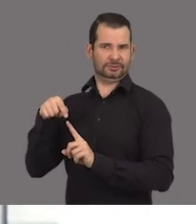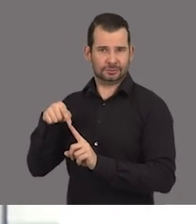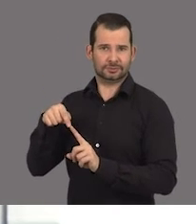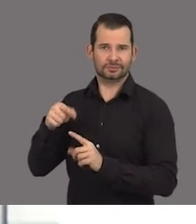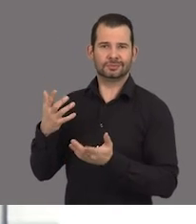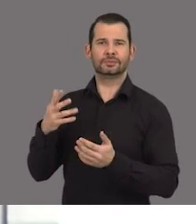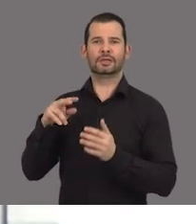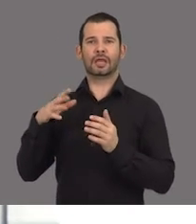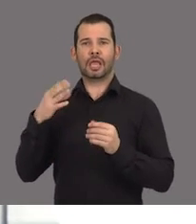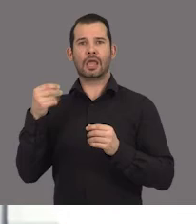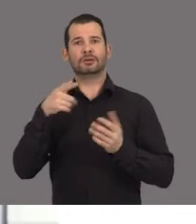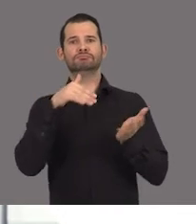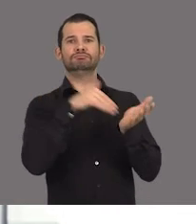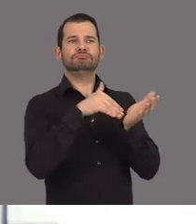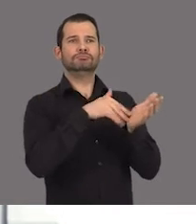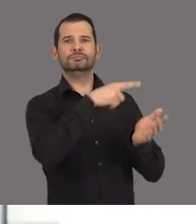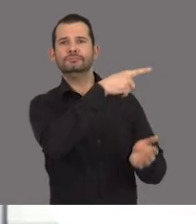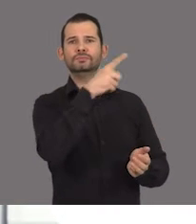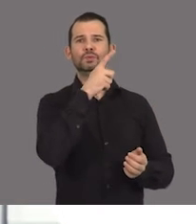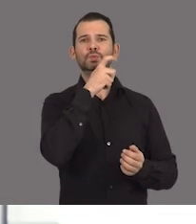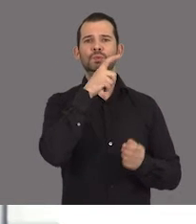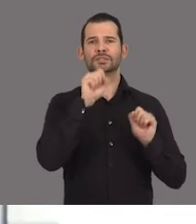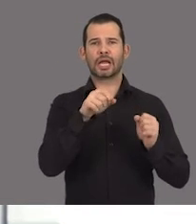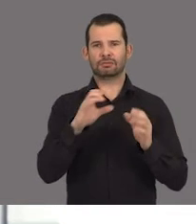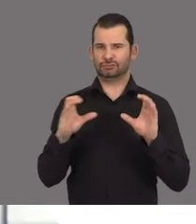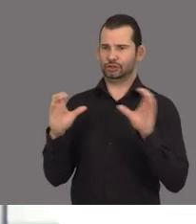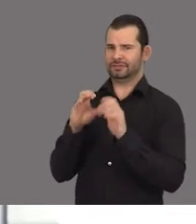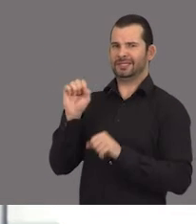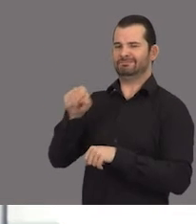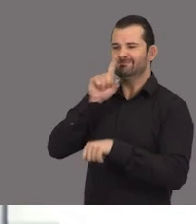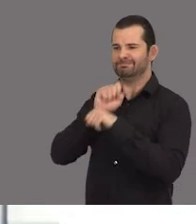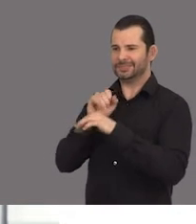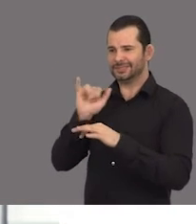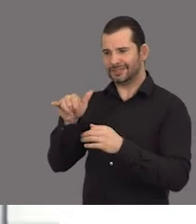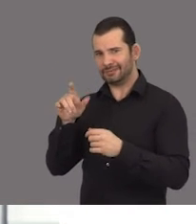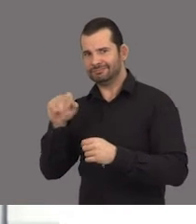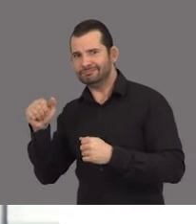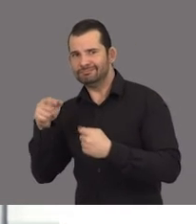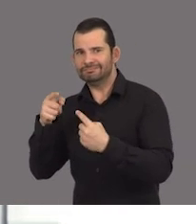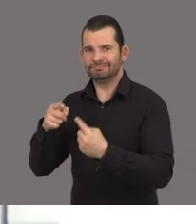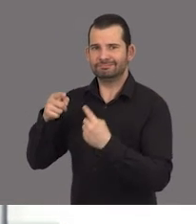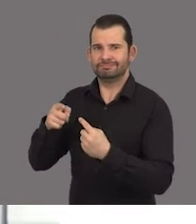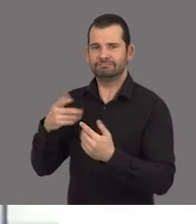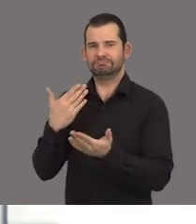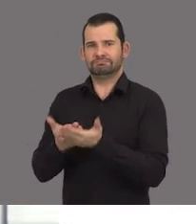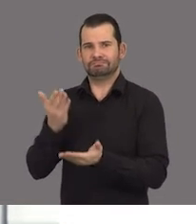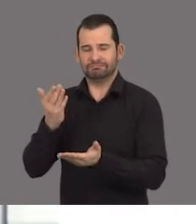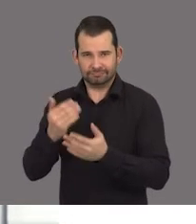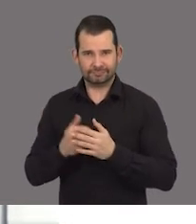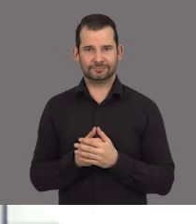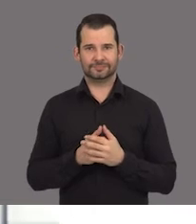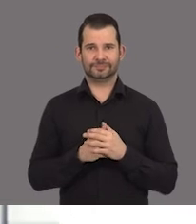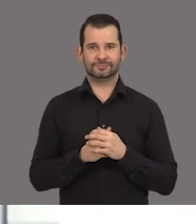Even if you do not have taxable income, there still may be other benefits to applying for the DTC.